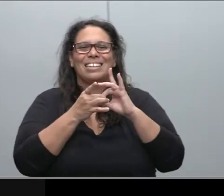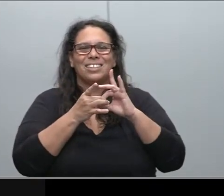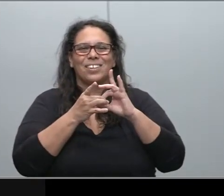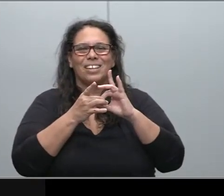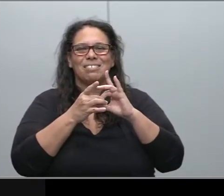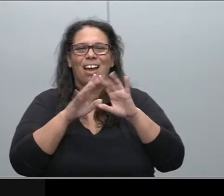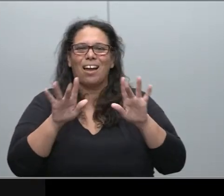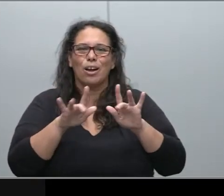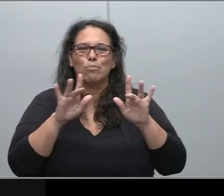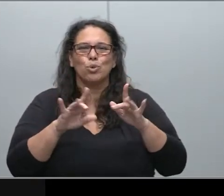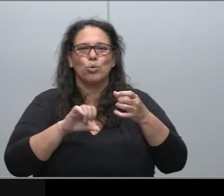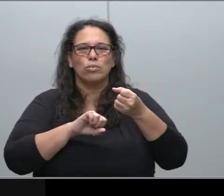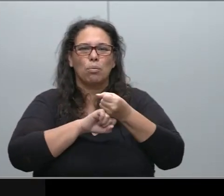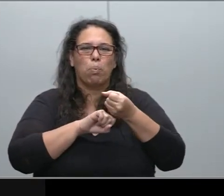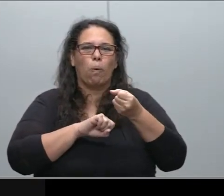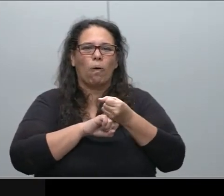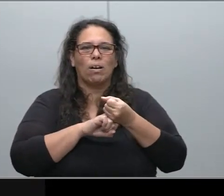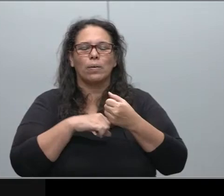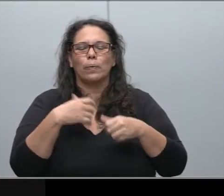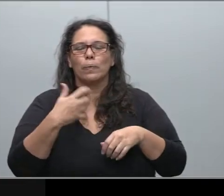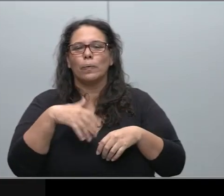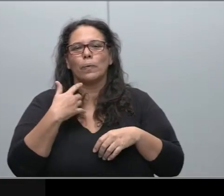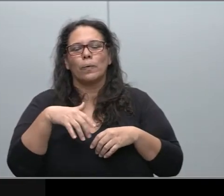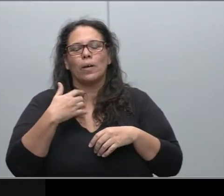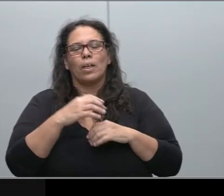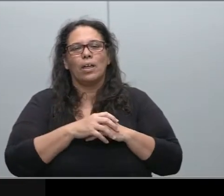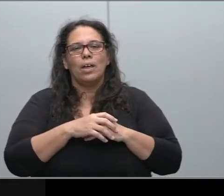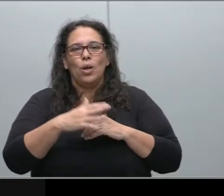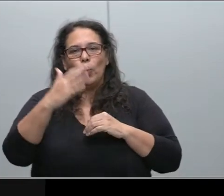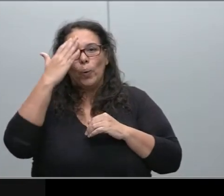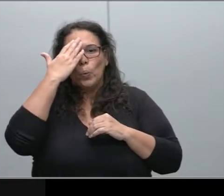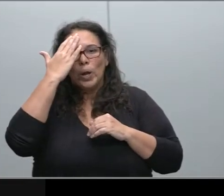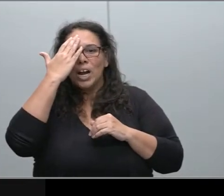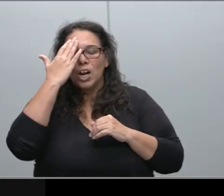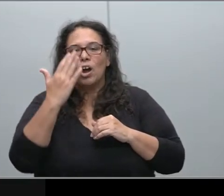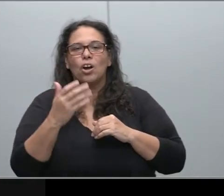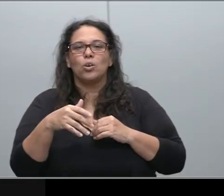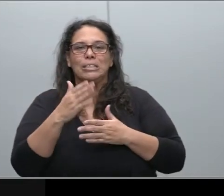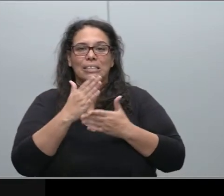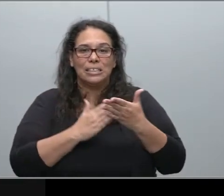on the YouTube live stream, you, too, will have an opportunity to participate. So if you are watching on YouTube,